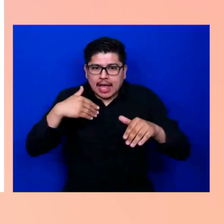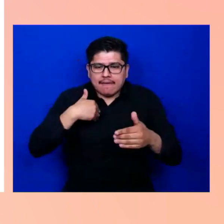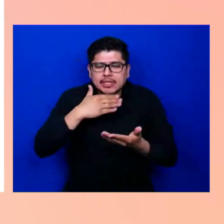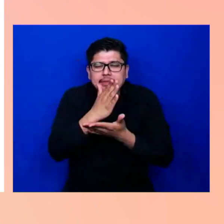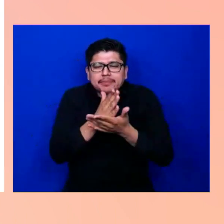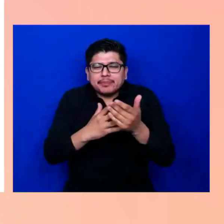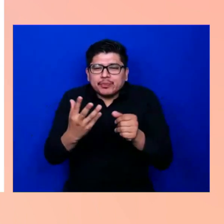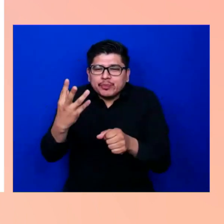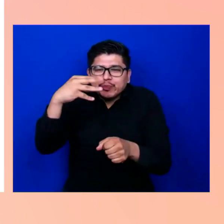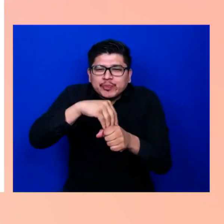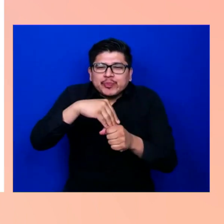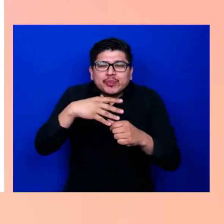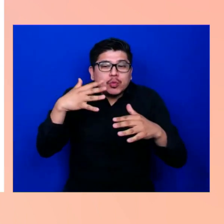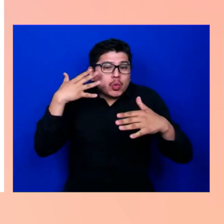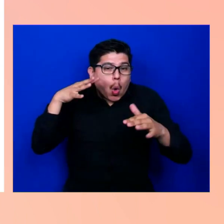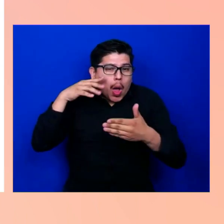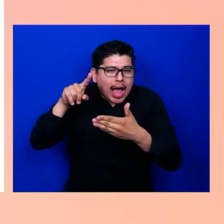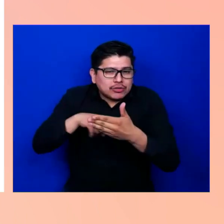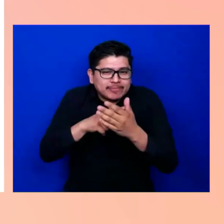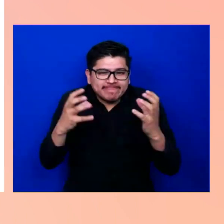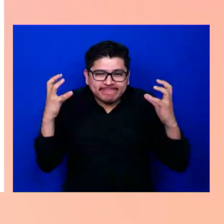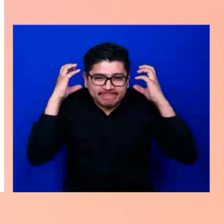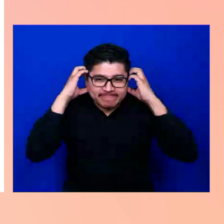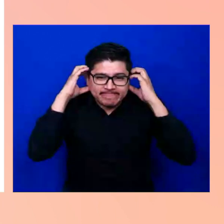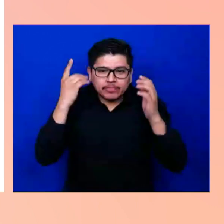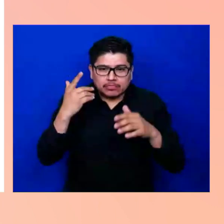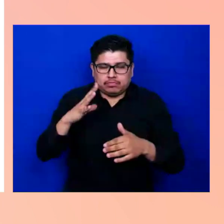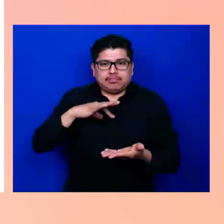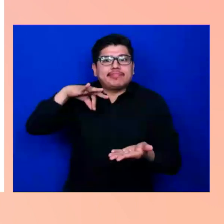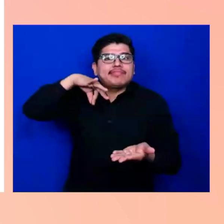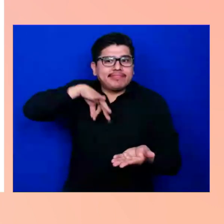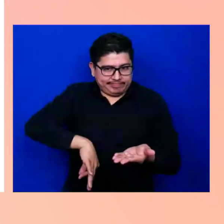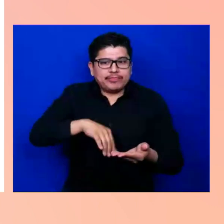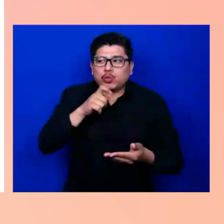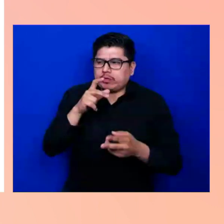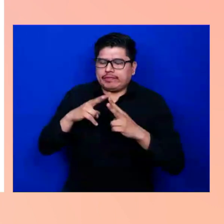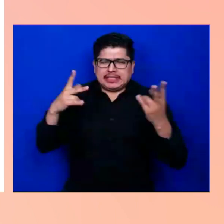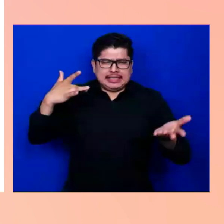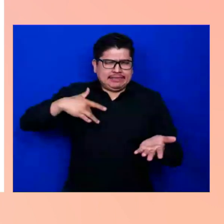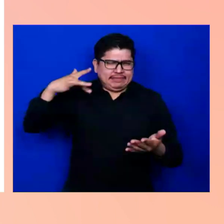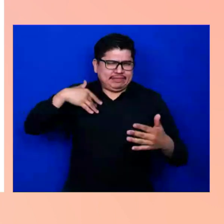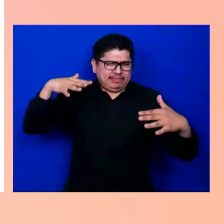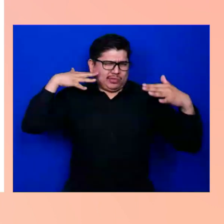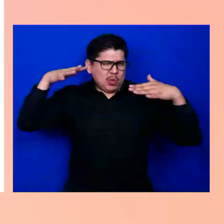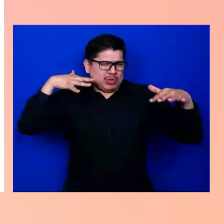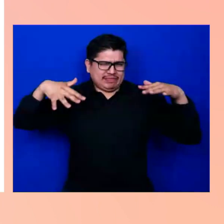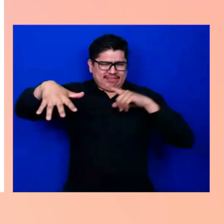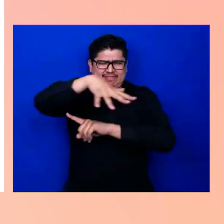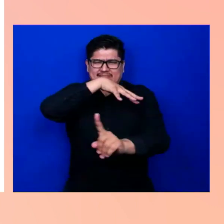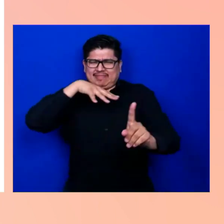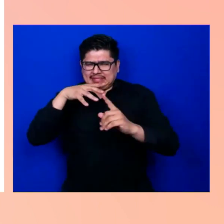Especially useful for those who are sensitive to sound and this accommodation can bring a lot of stability,